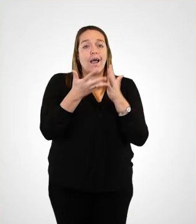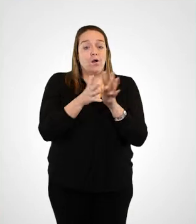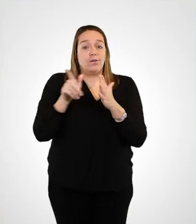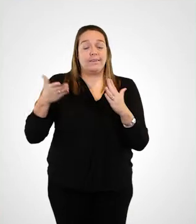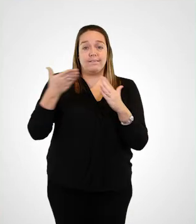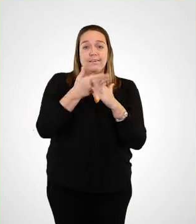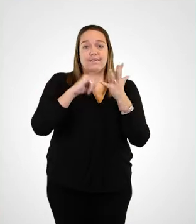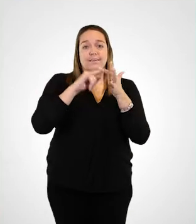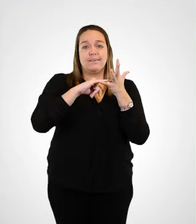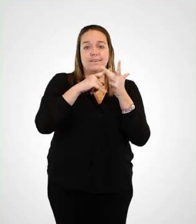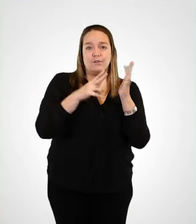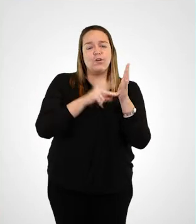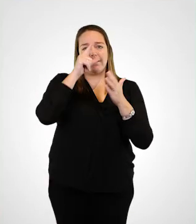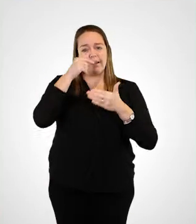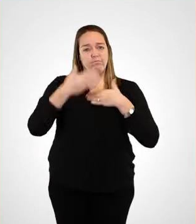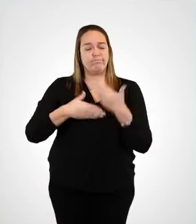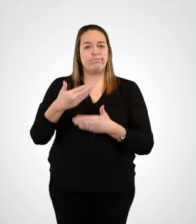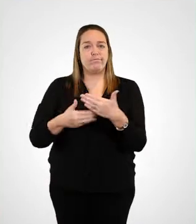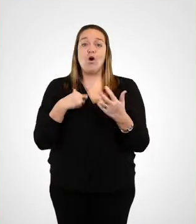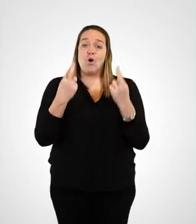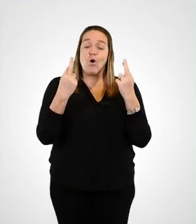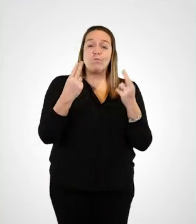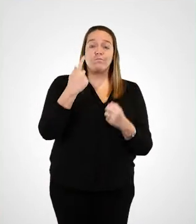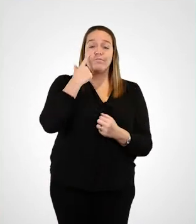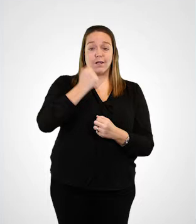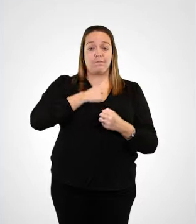about how intervention sessions can be run.